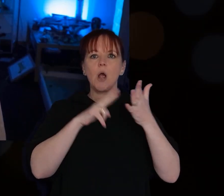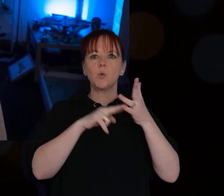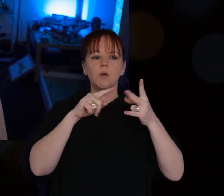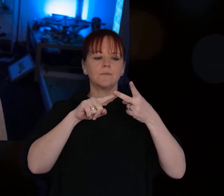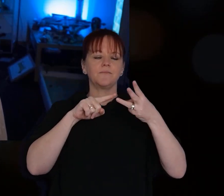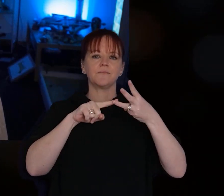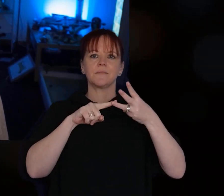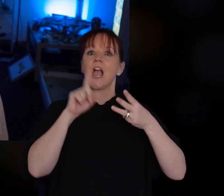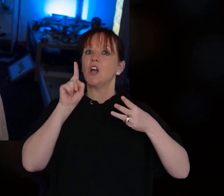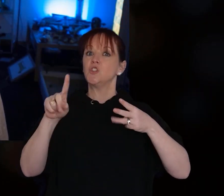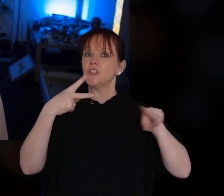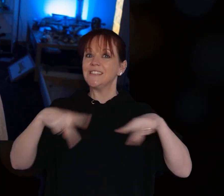Star Wars Outlaws